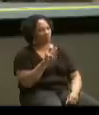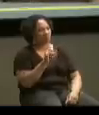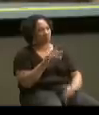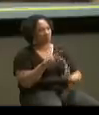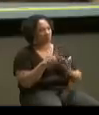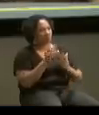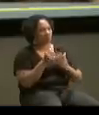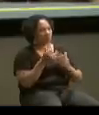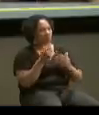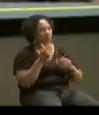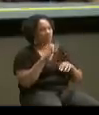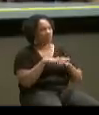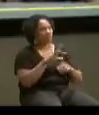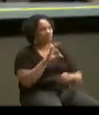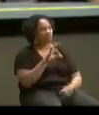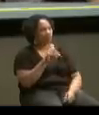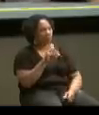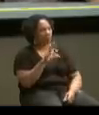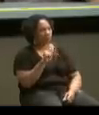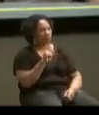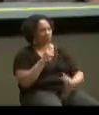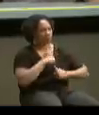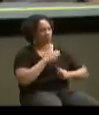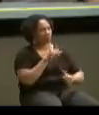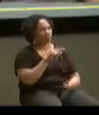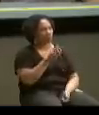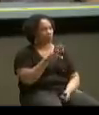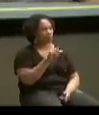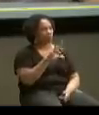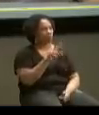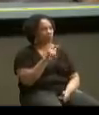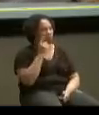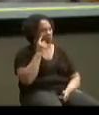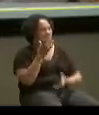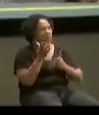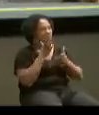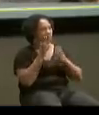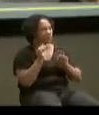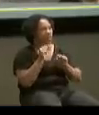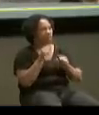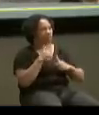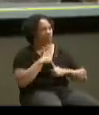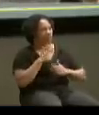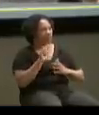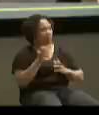QUALITY IMPROVEMENT PROJECT AT FT. STEWART AS A SERVICES ABLED